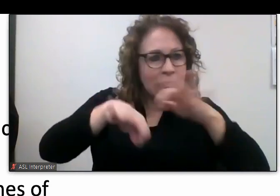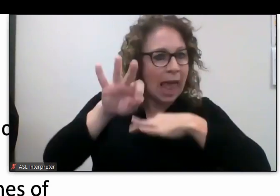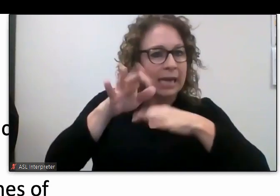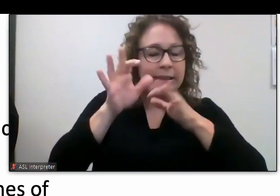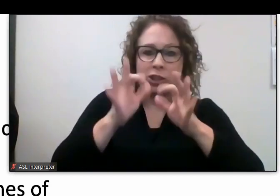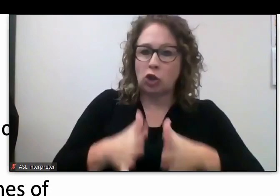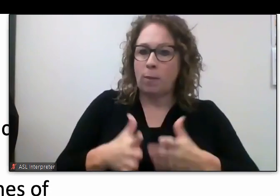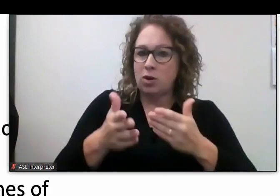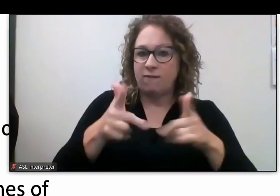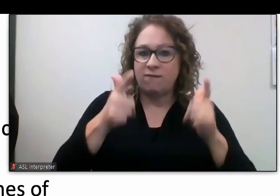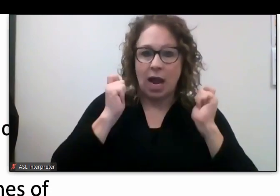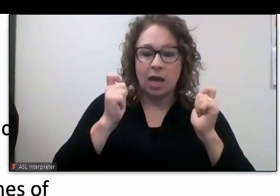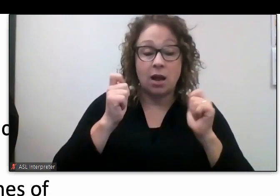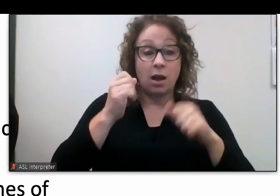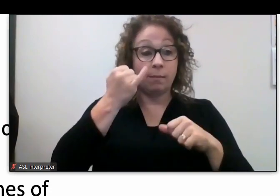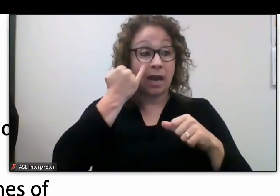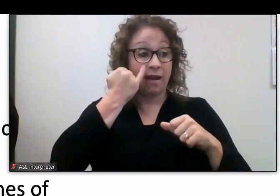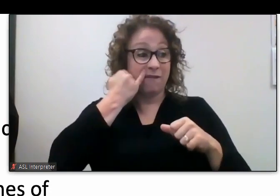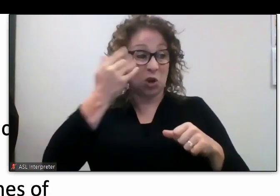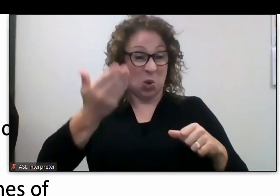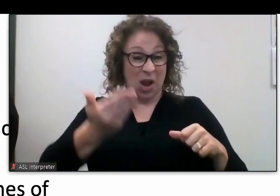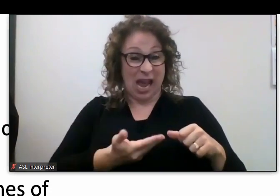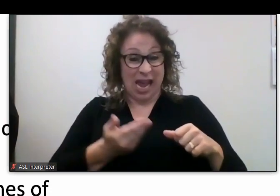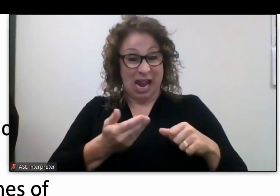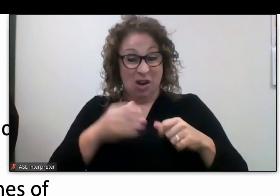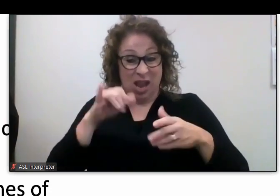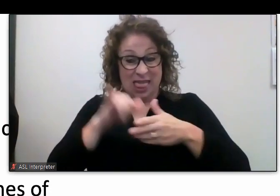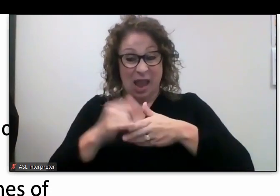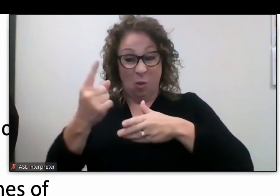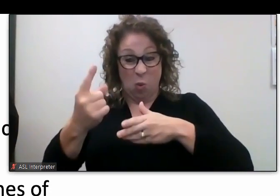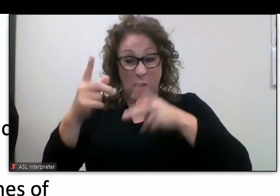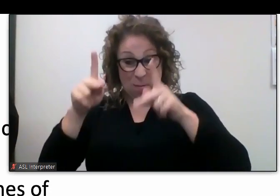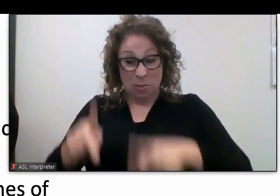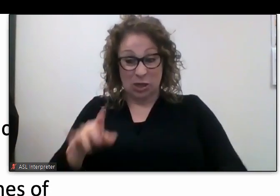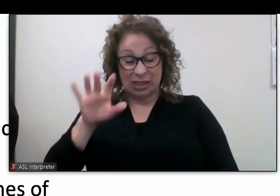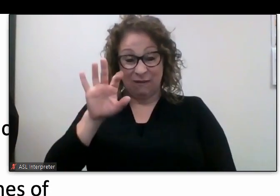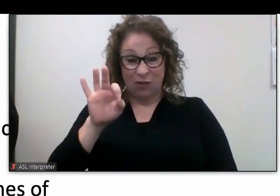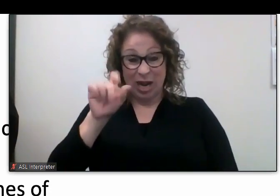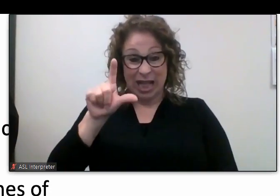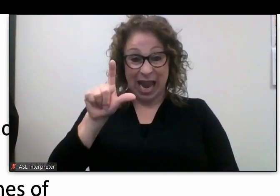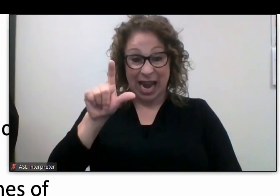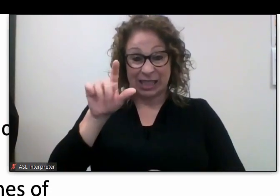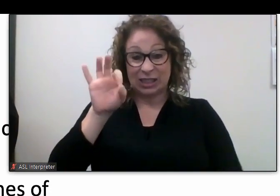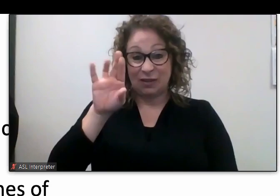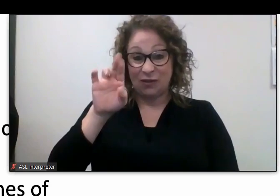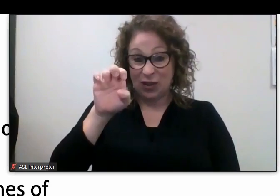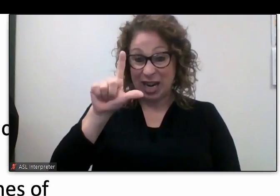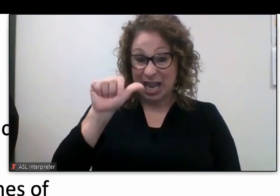whereas if you hire an individual freelance interpreter and that interpreter is sick one day